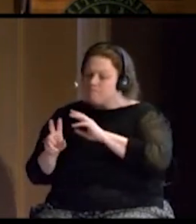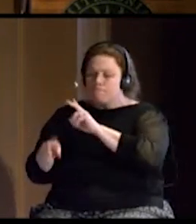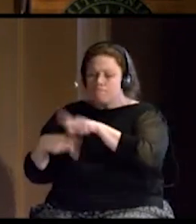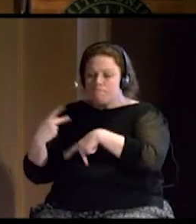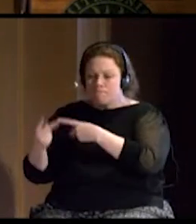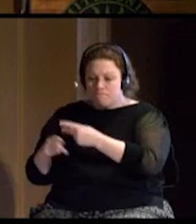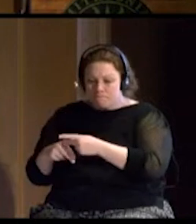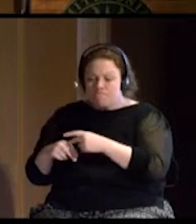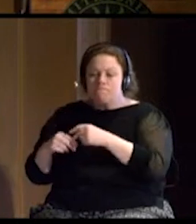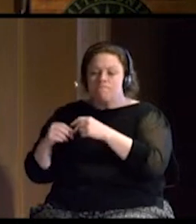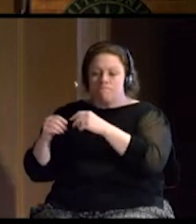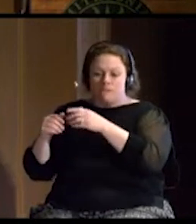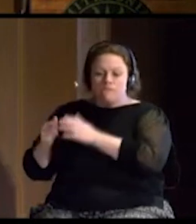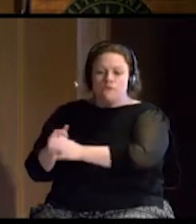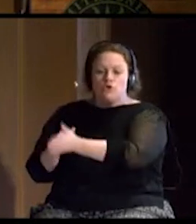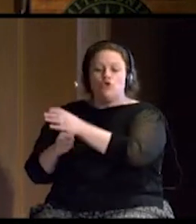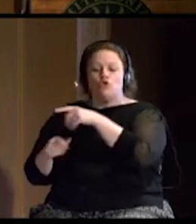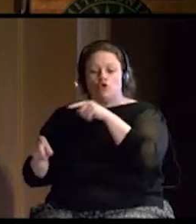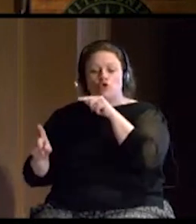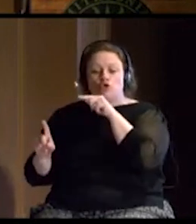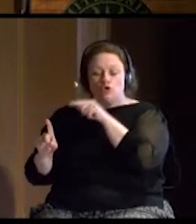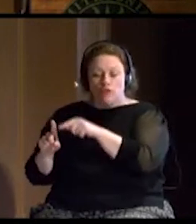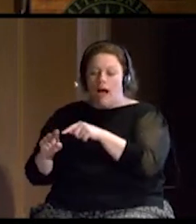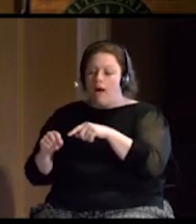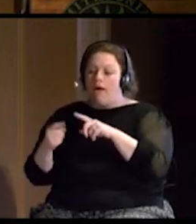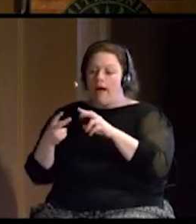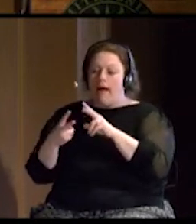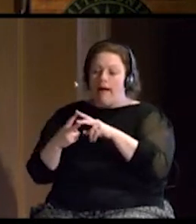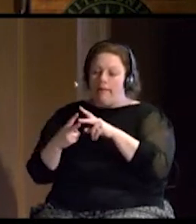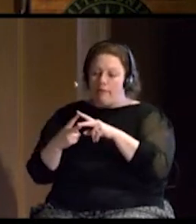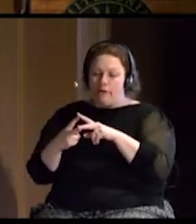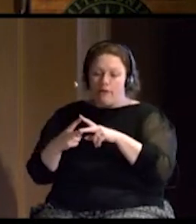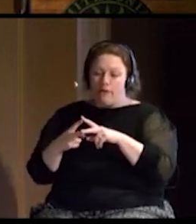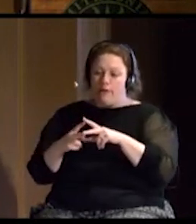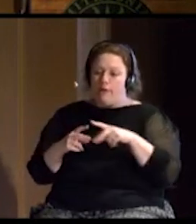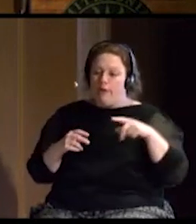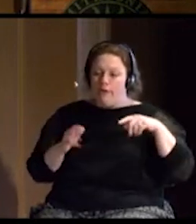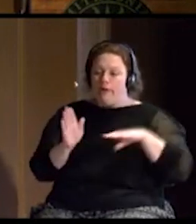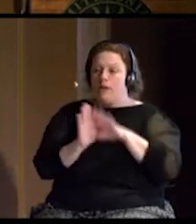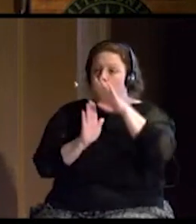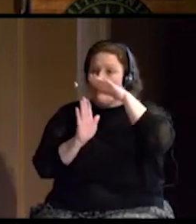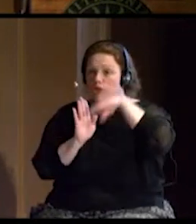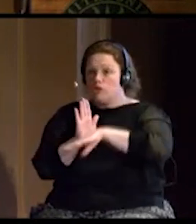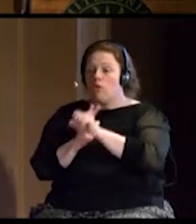are either unidirectional or asymmetric. So in other words, we expect that shifts